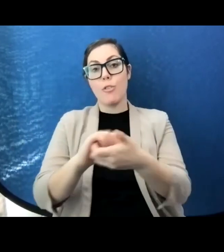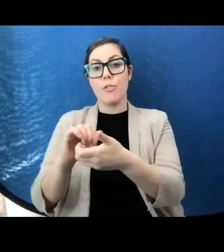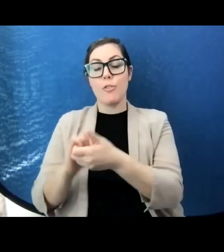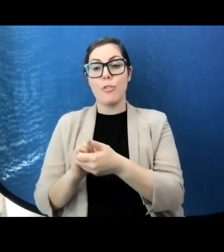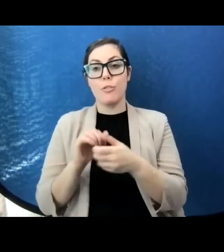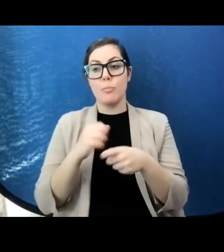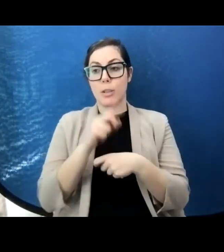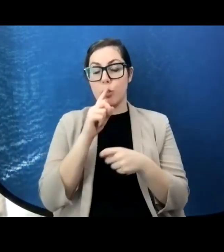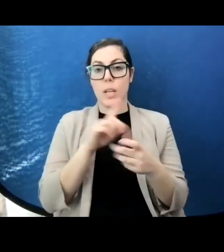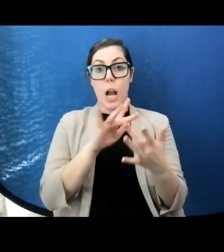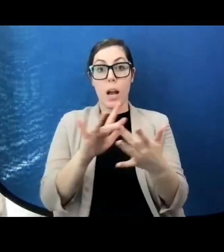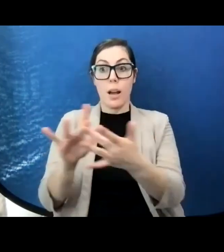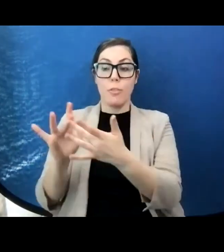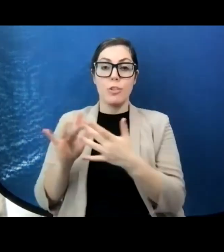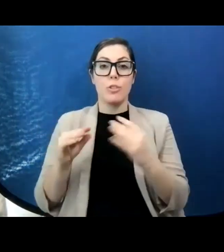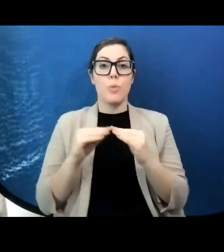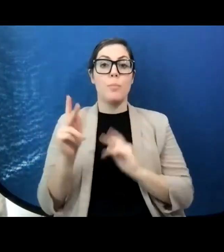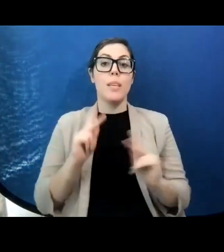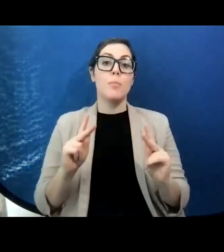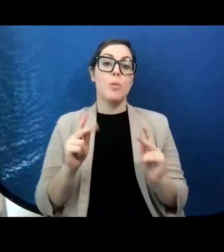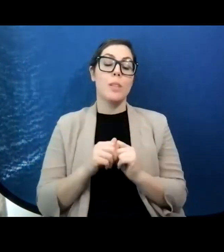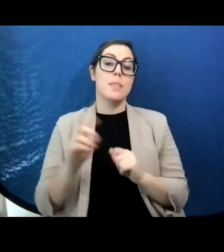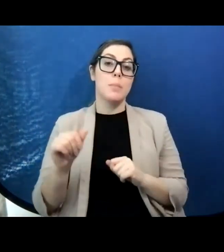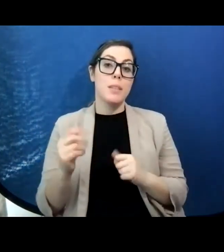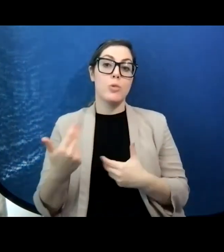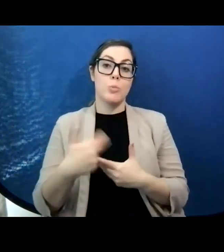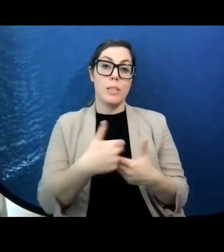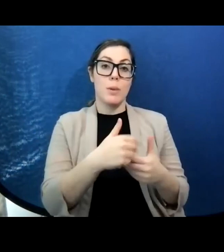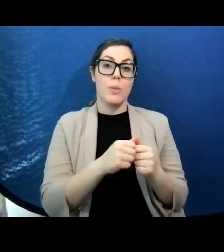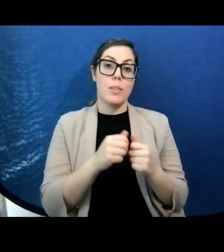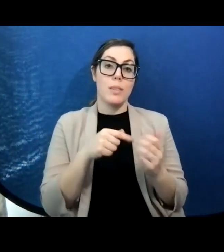to participate in these programs. So thanks, Justin, for all your work on